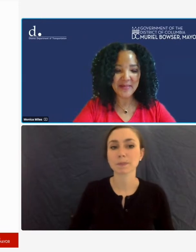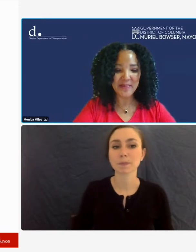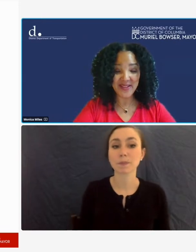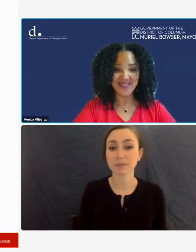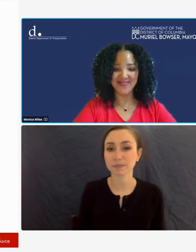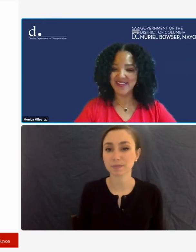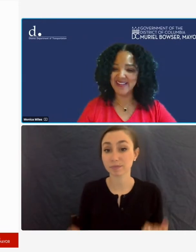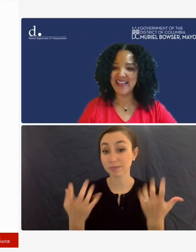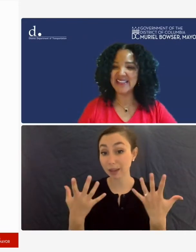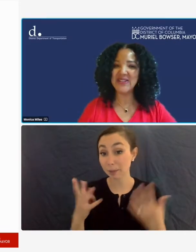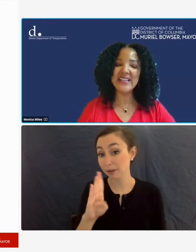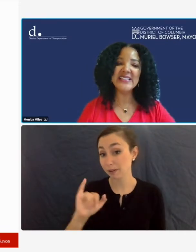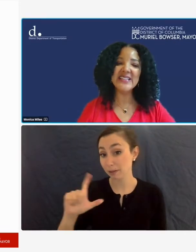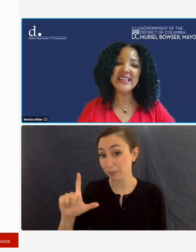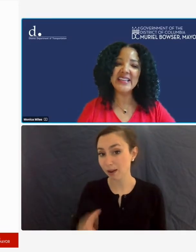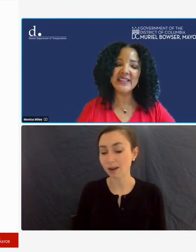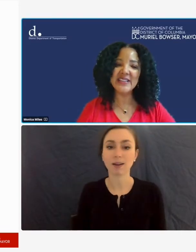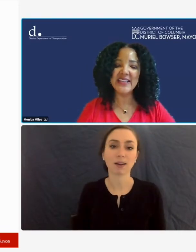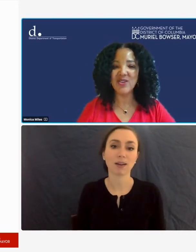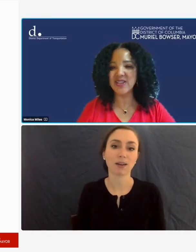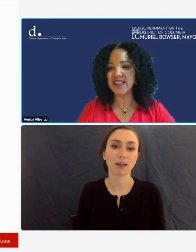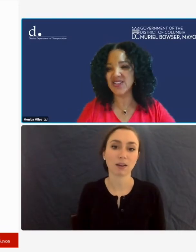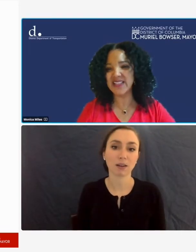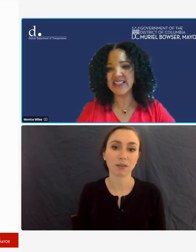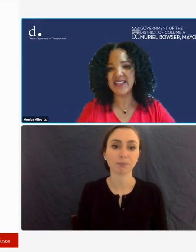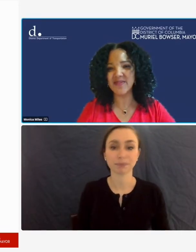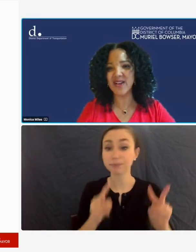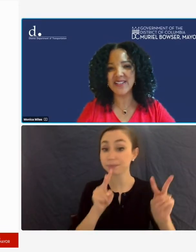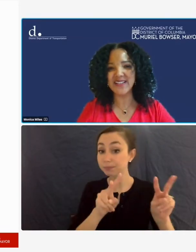bill okay so let's look at the calculation that's involved here